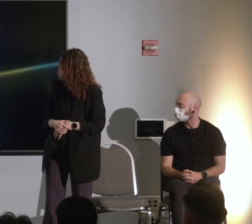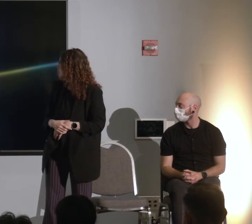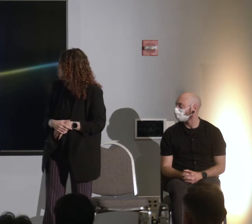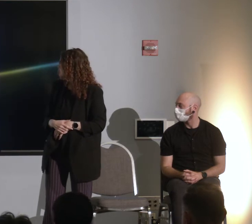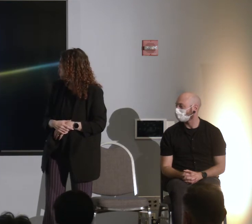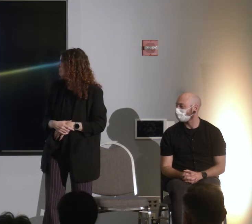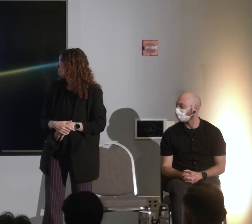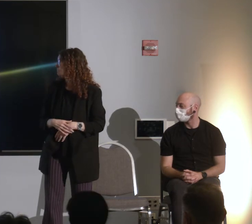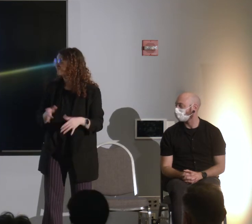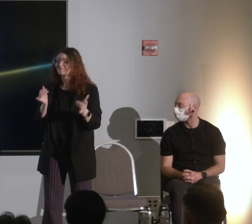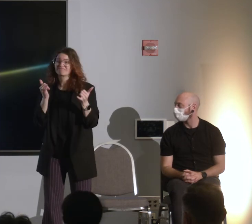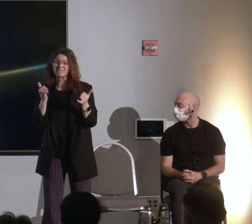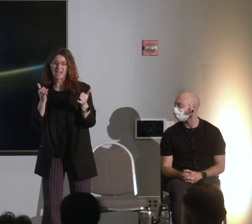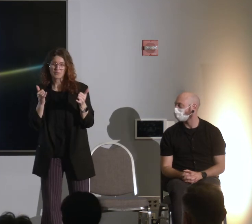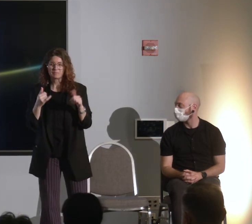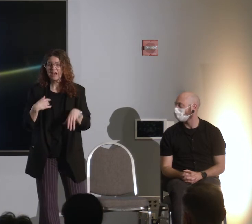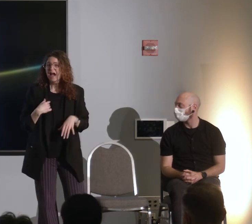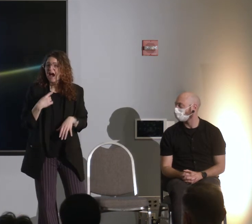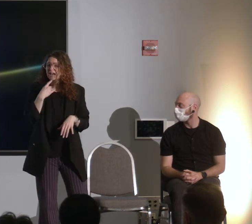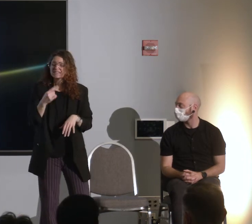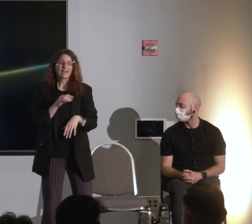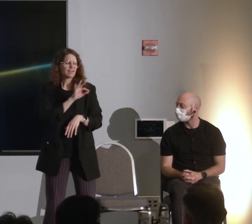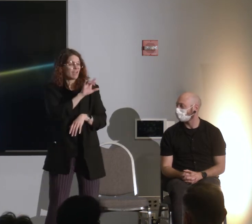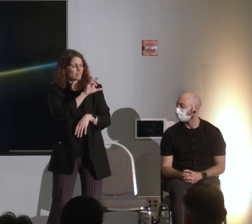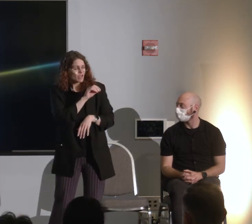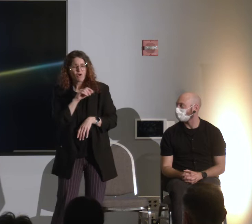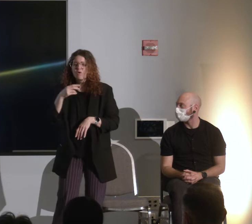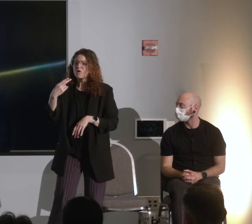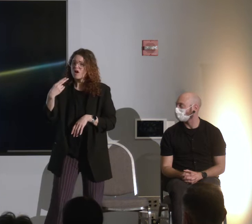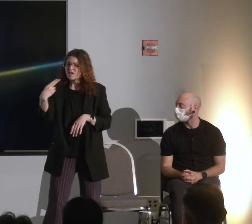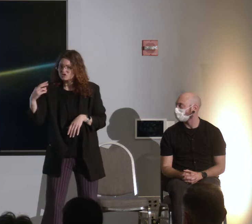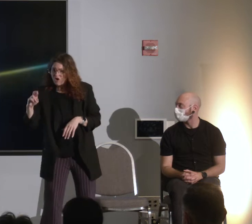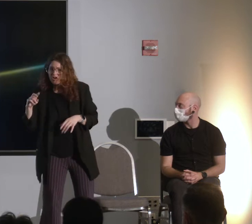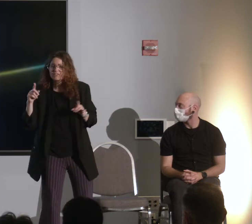Now I make a case in the book that Olmstead of Richardson had an enduring impact on the American landscape.